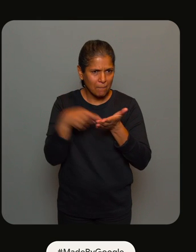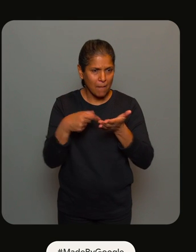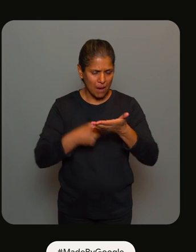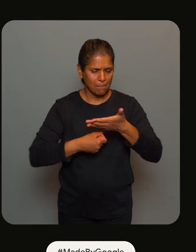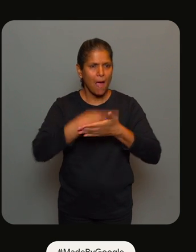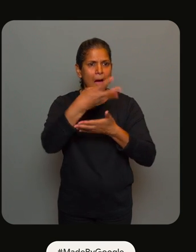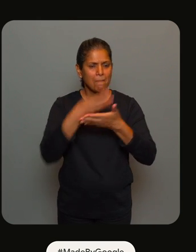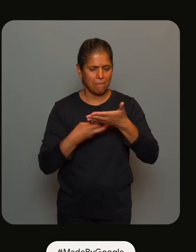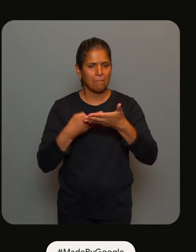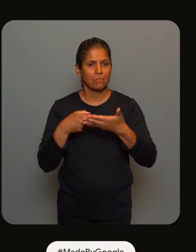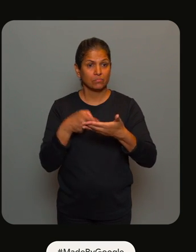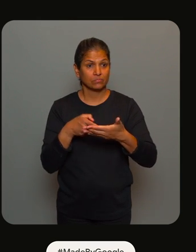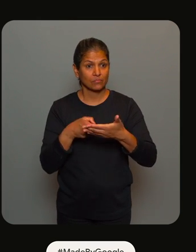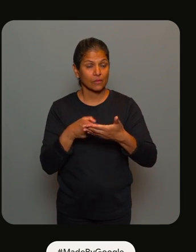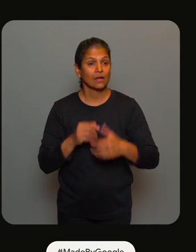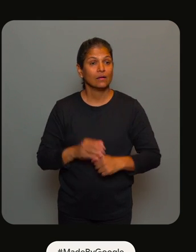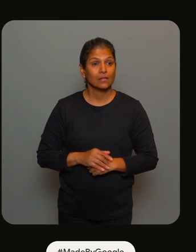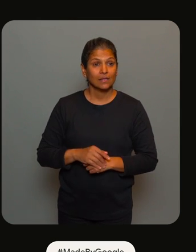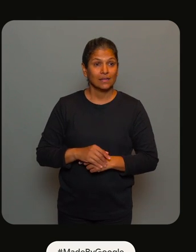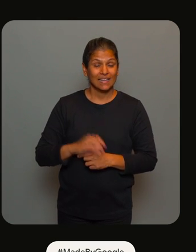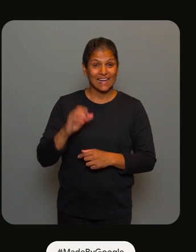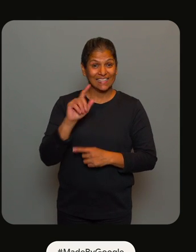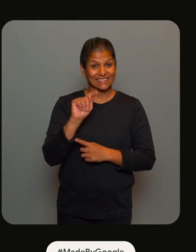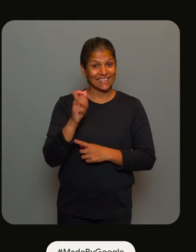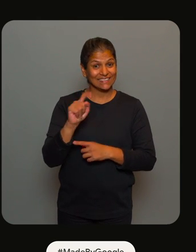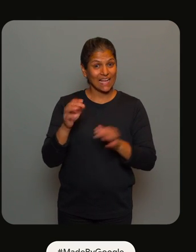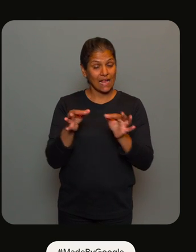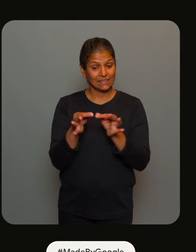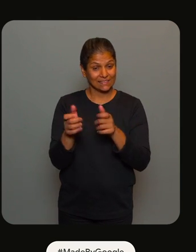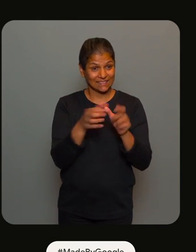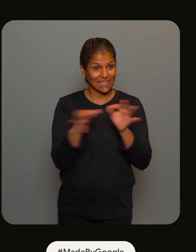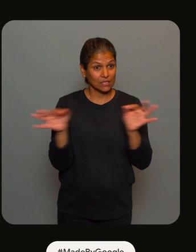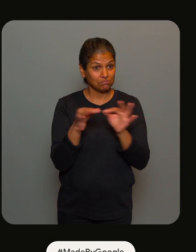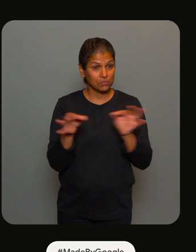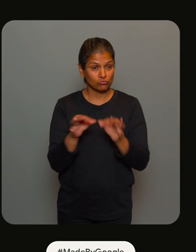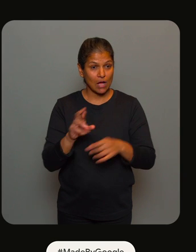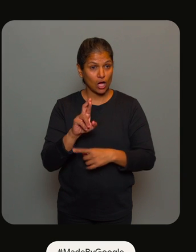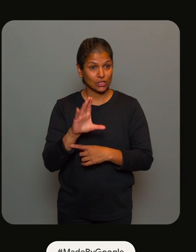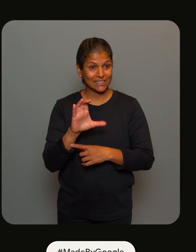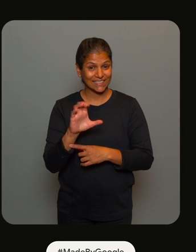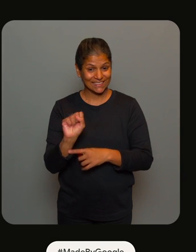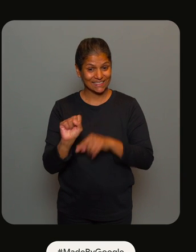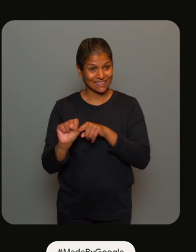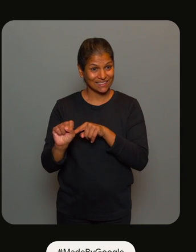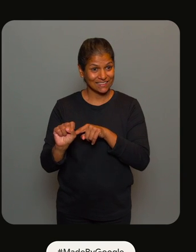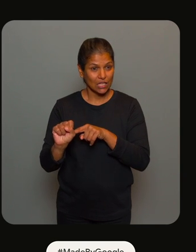And when it comes to your text messages, Pixel uses RCS for enhanced media sharing and end-to-end encryption.